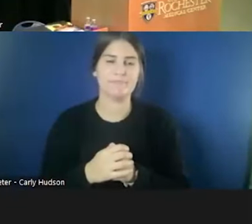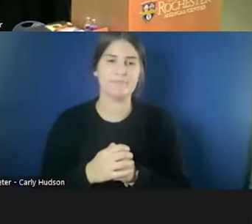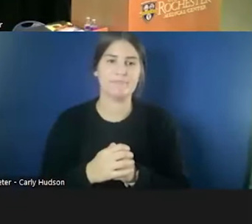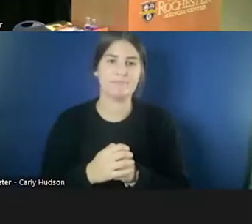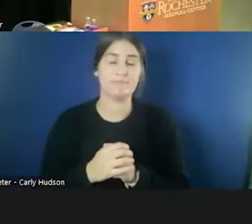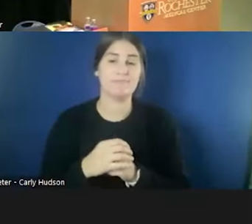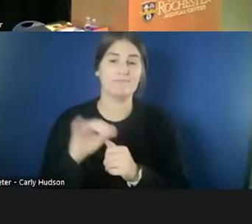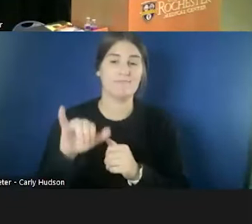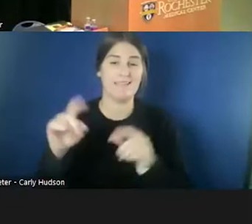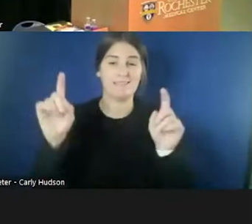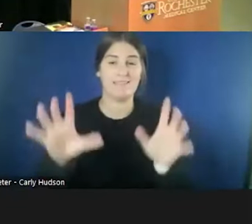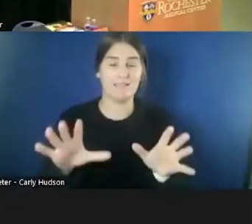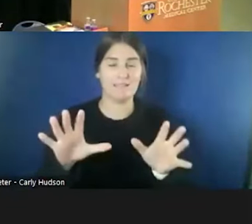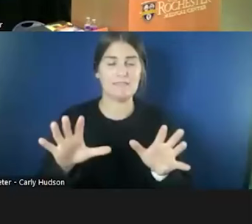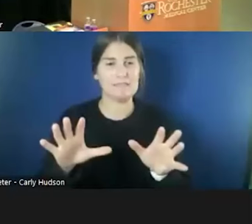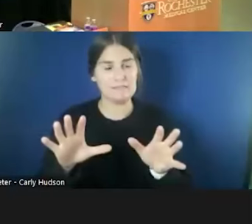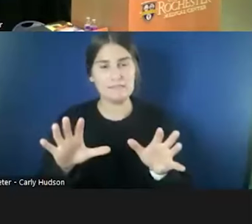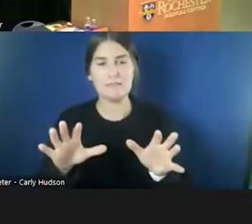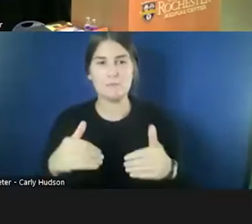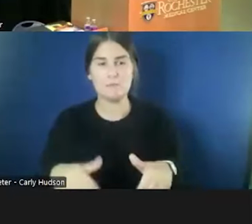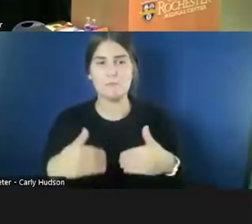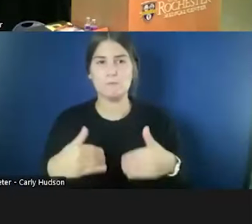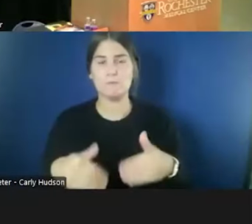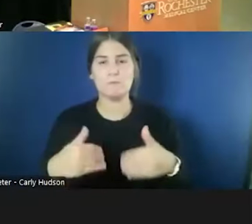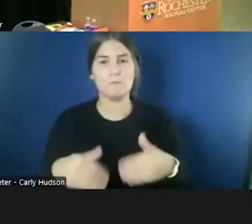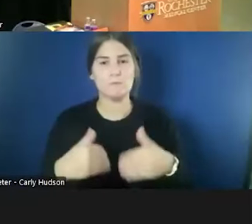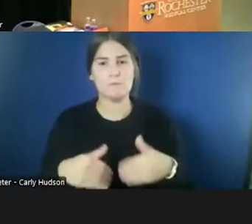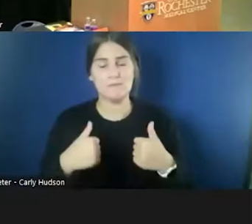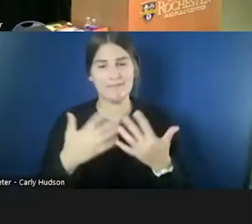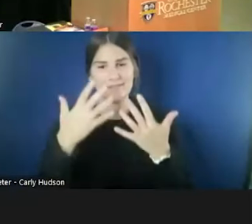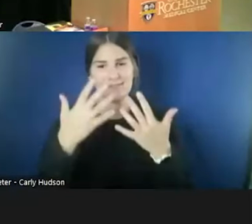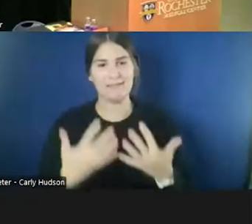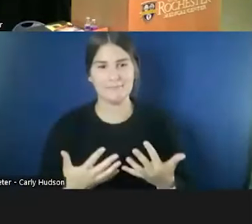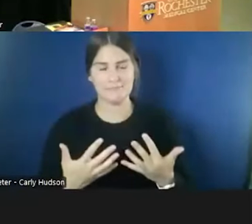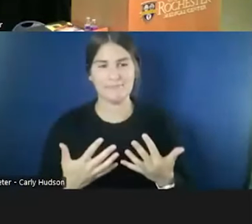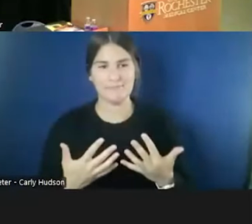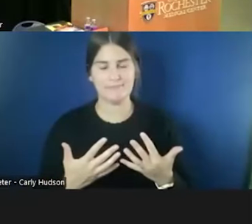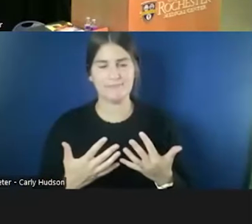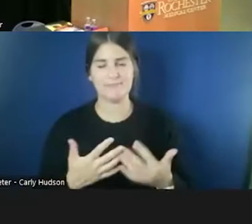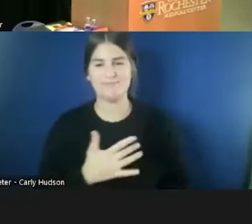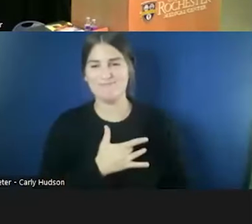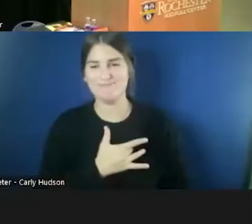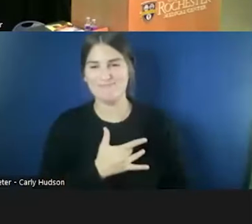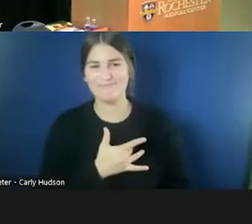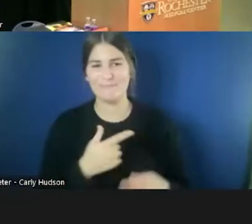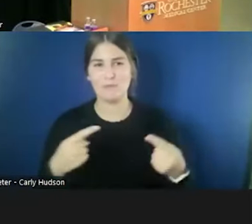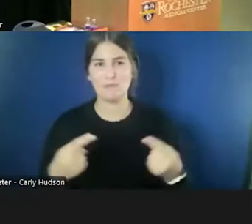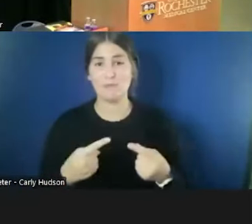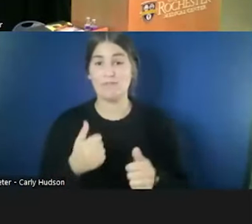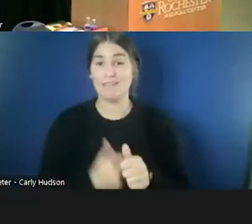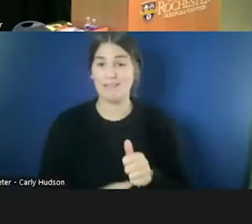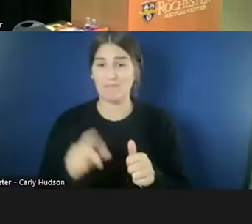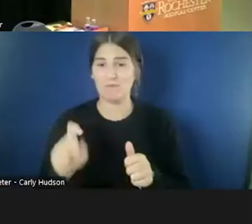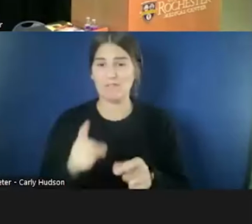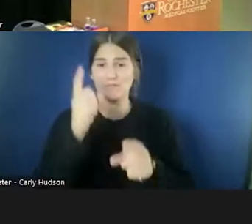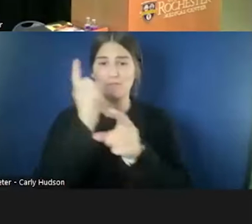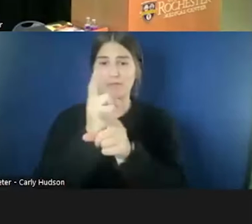tests that I was so saddened and so hurt that I got every question right I wasn't expecting that